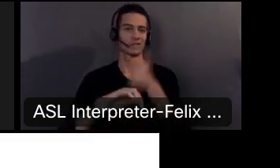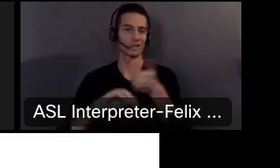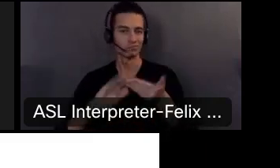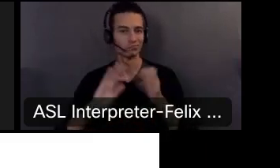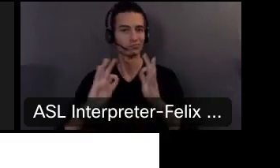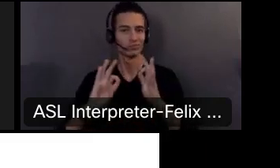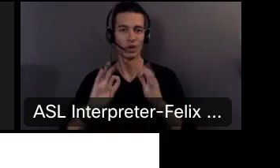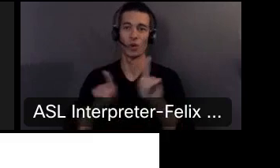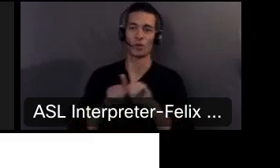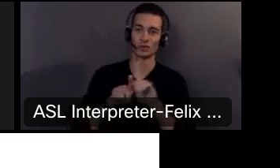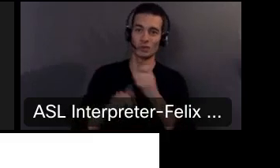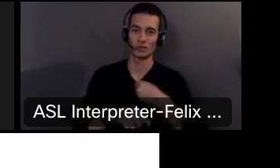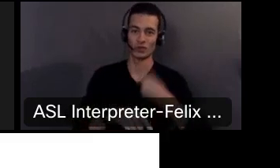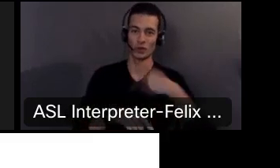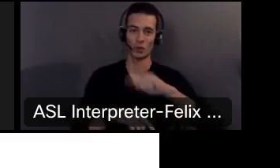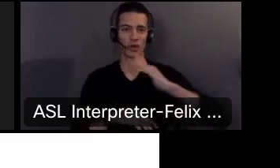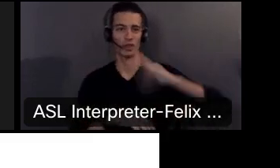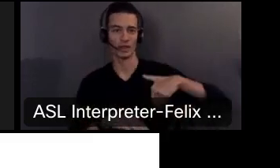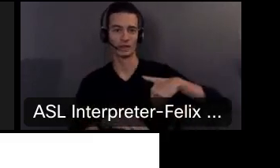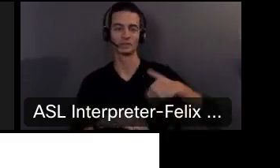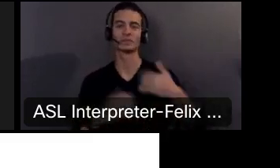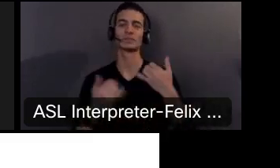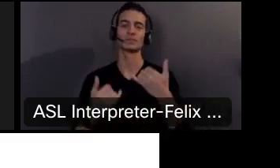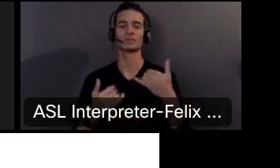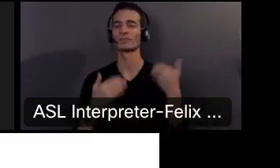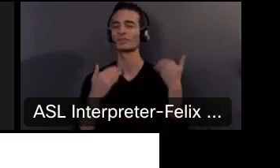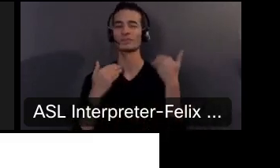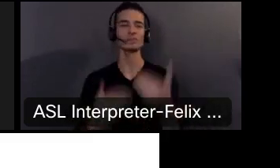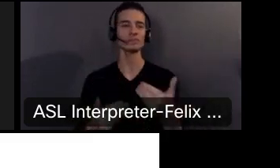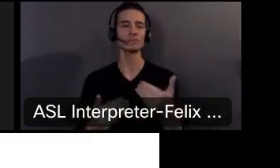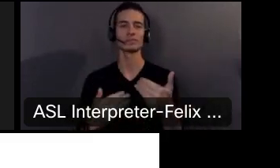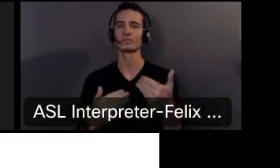So, with that, I want to move on. So that we can get our business done. Uh, so I hereby.